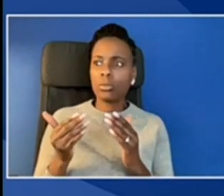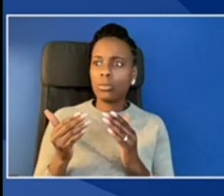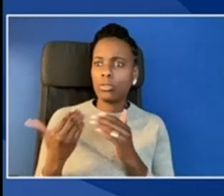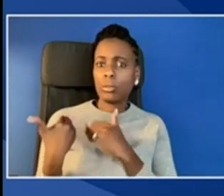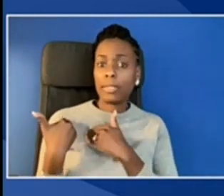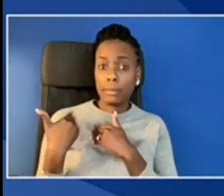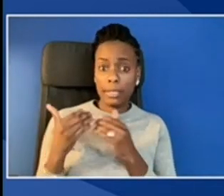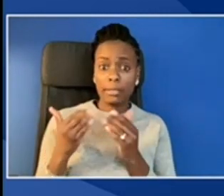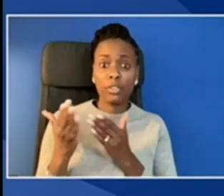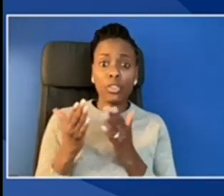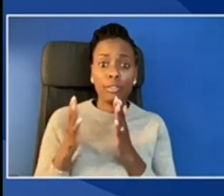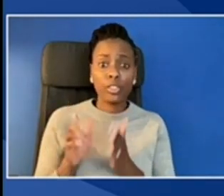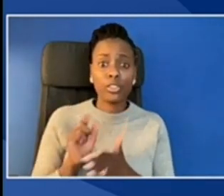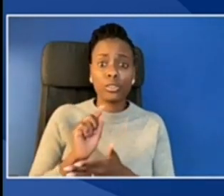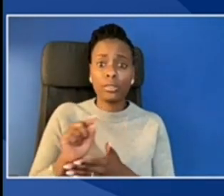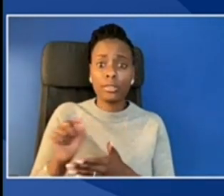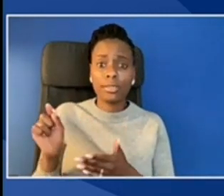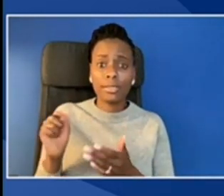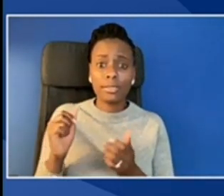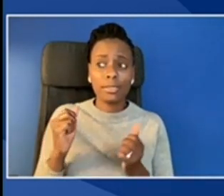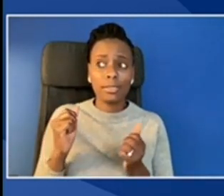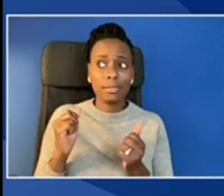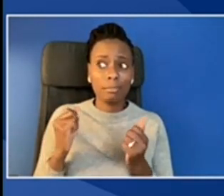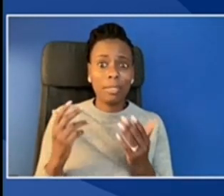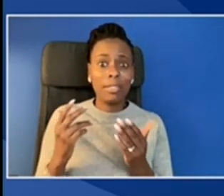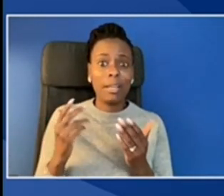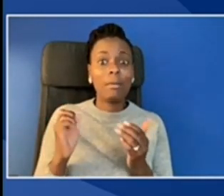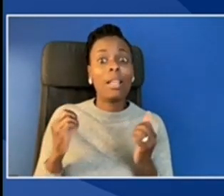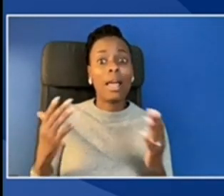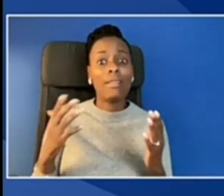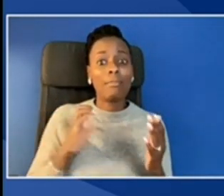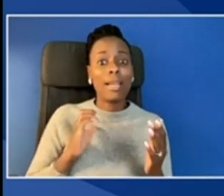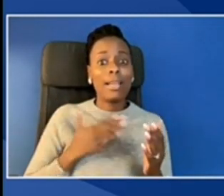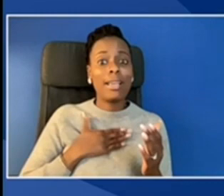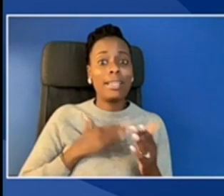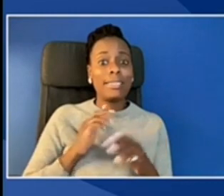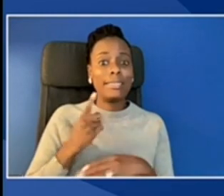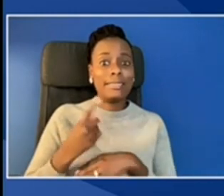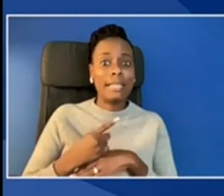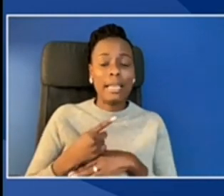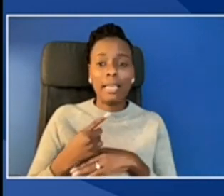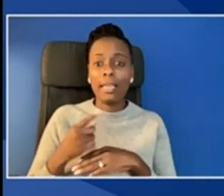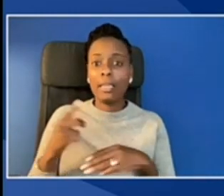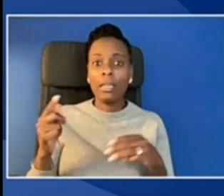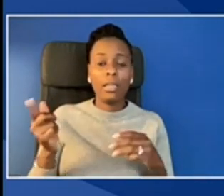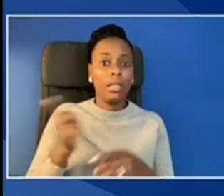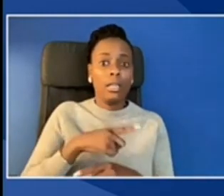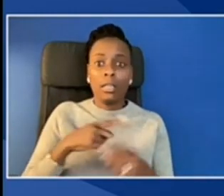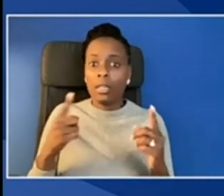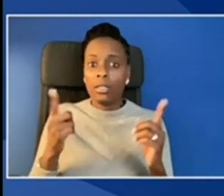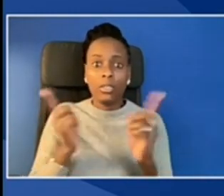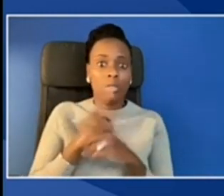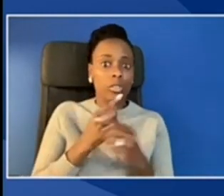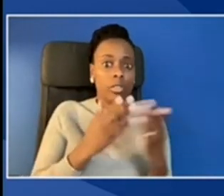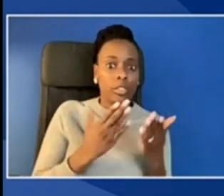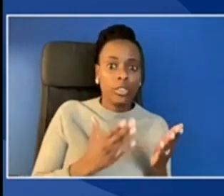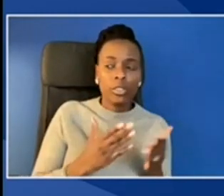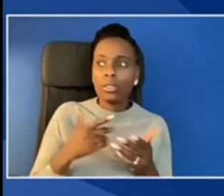A lot of my day dealing with complaints is going back and forth from the Department to the servicer to the Department, to another servicer.